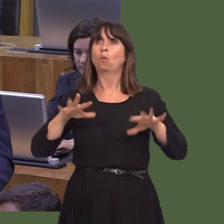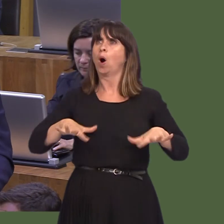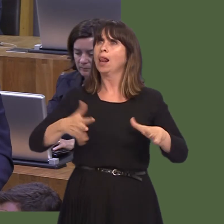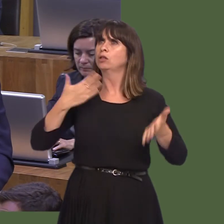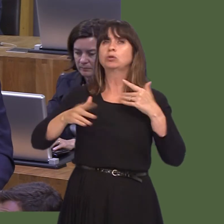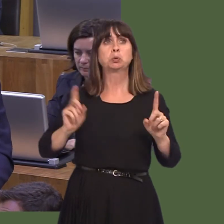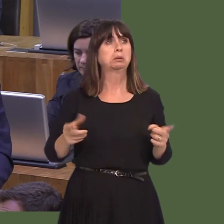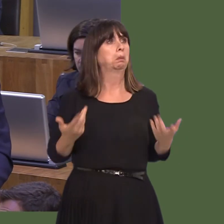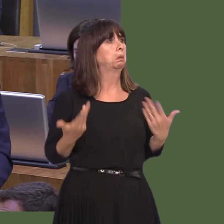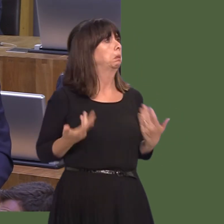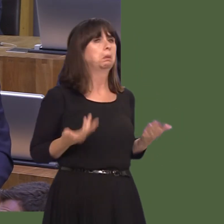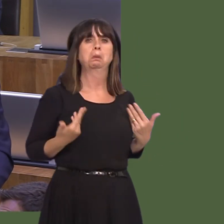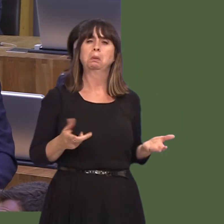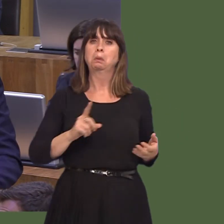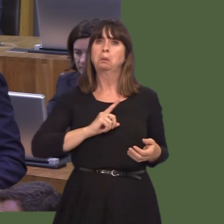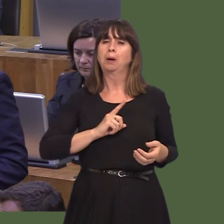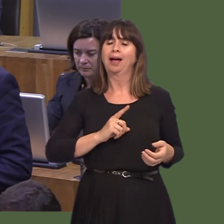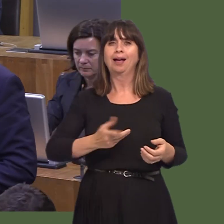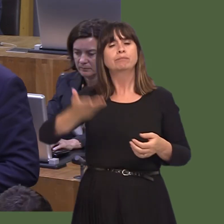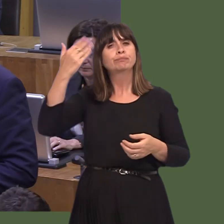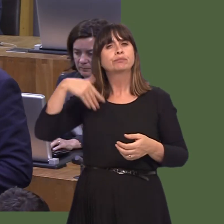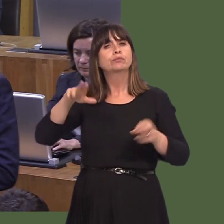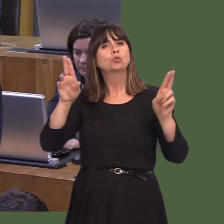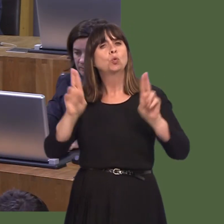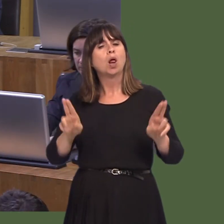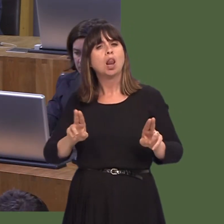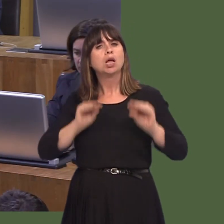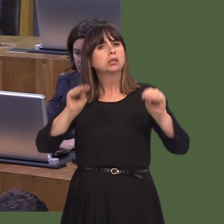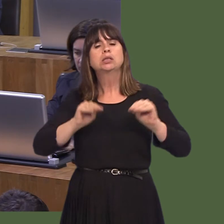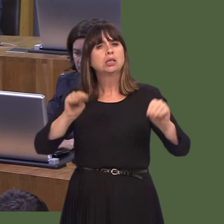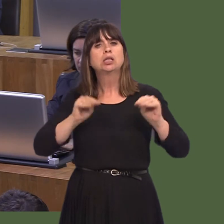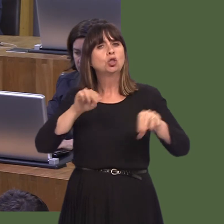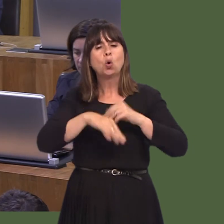because we know that Welsh history was not well taught in schools for many, many years